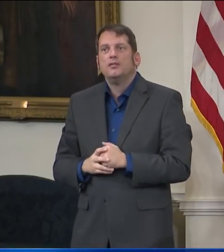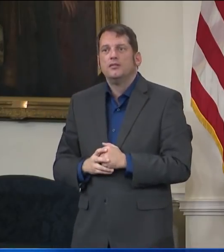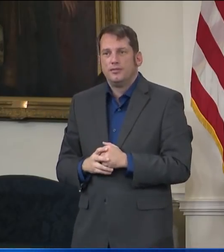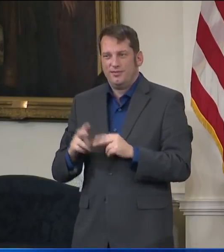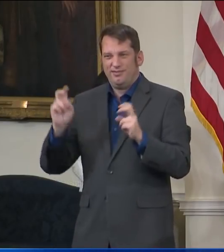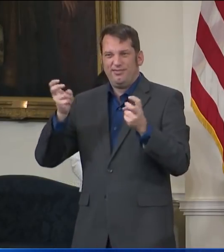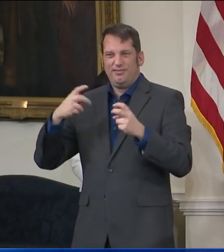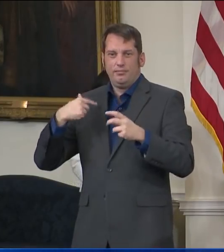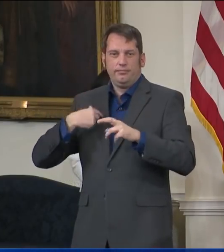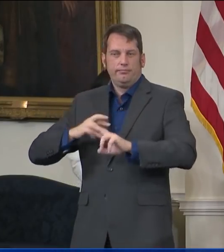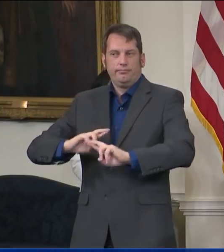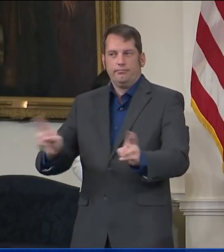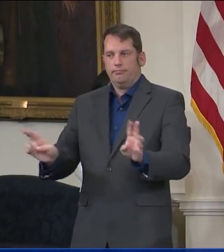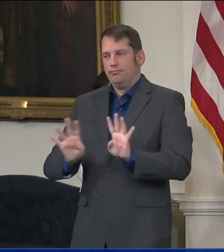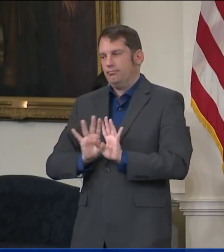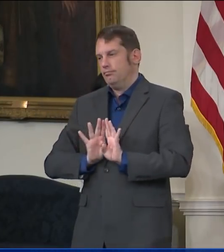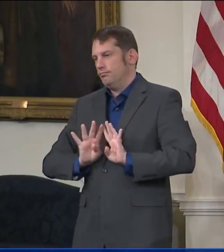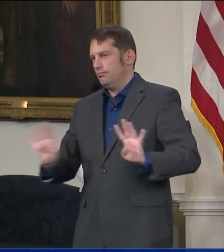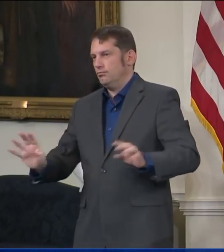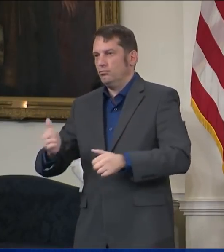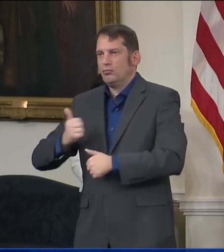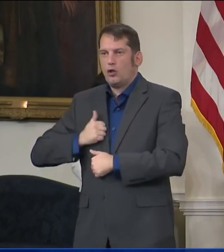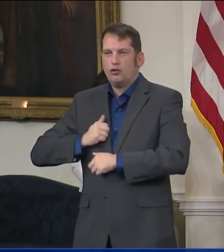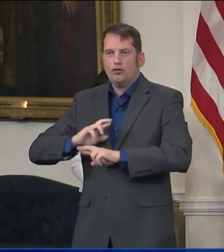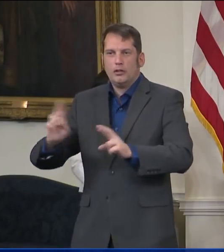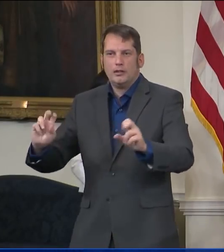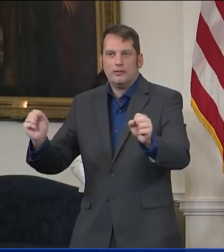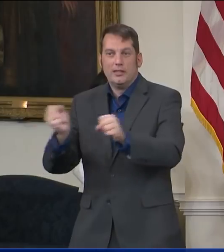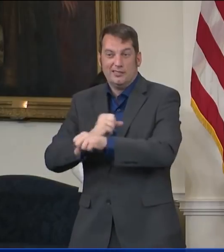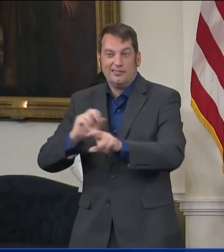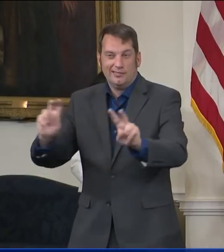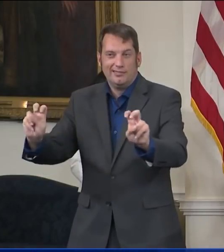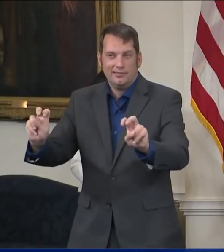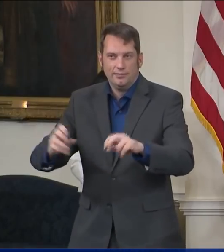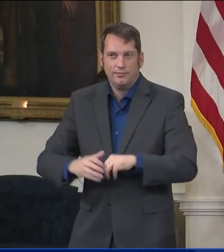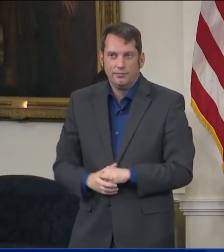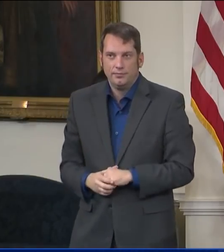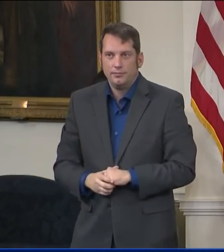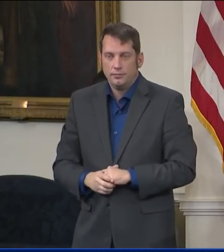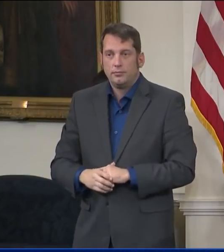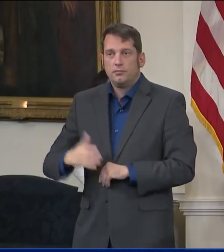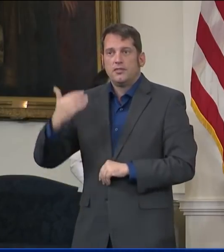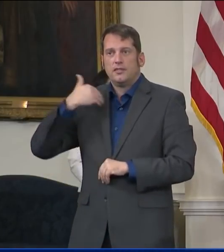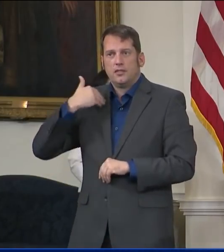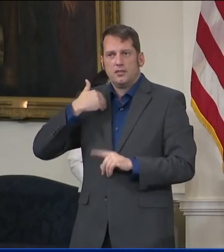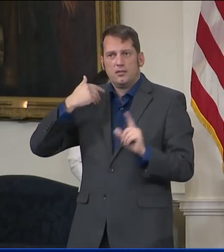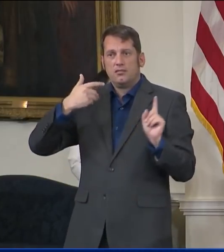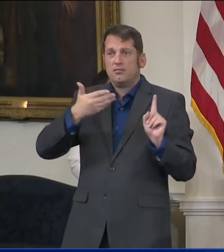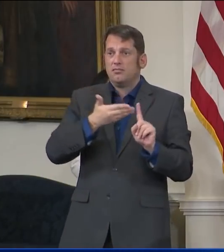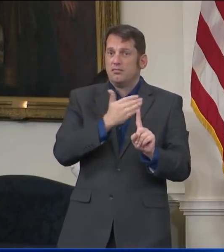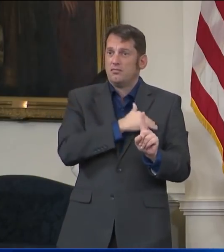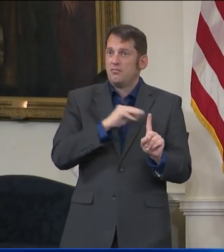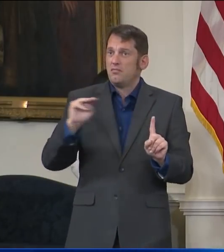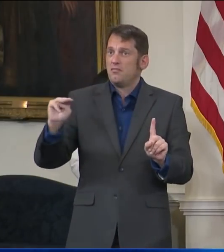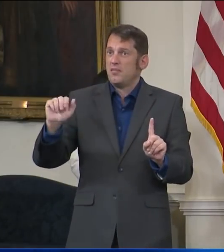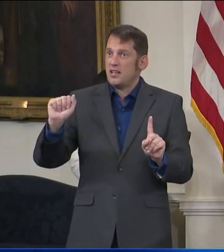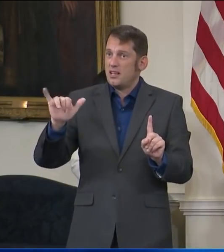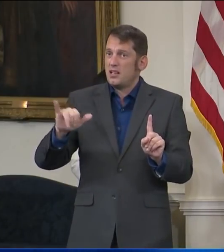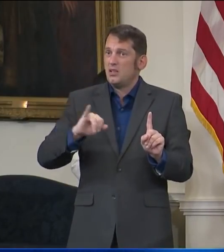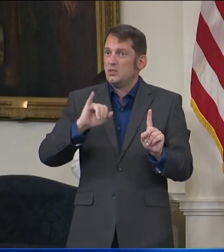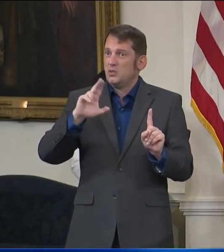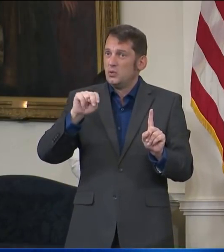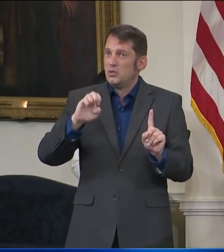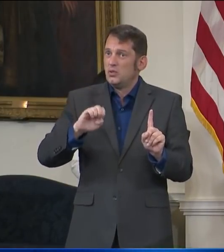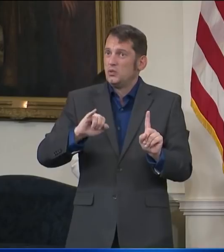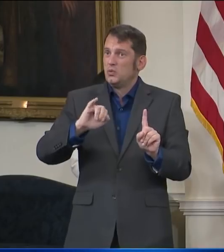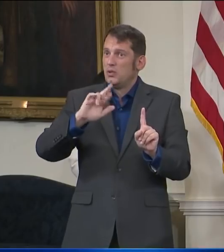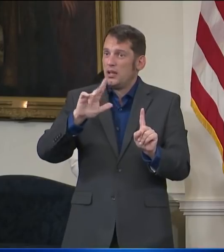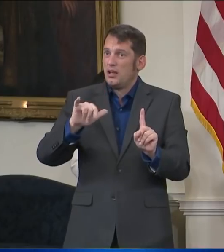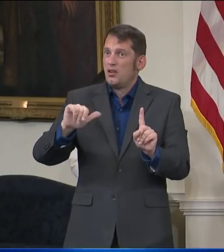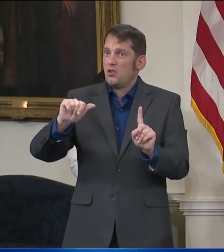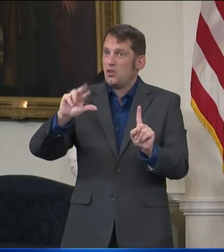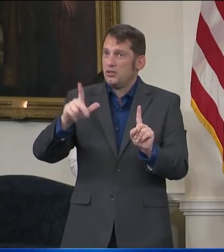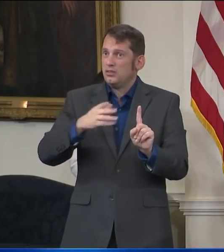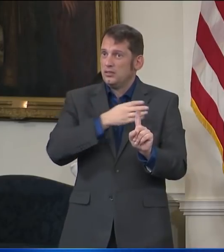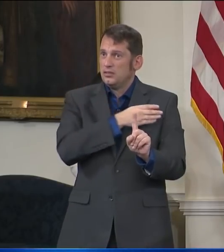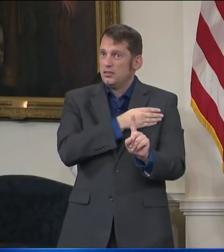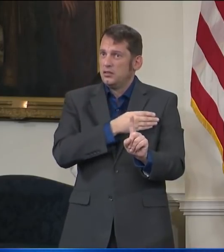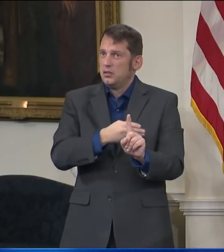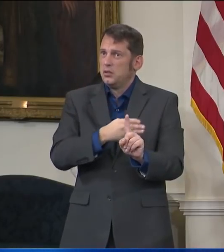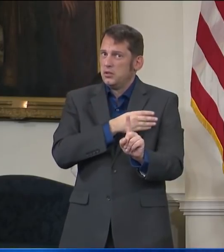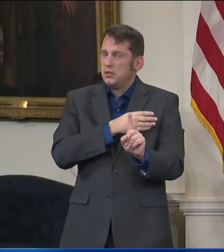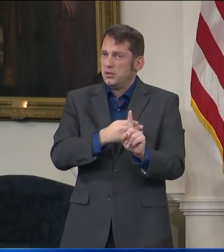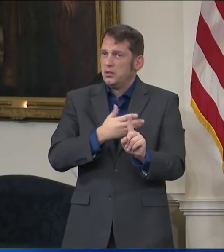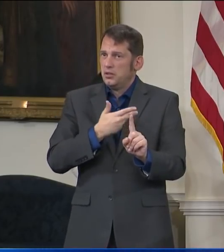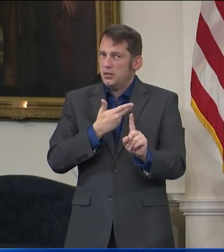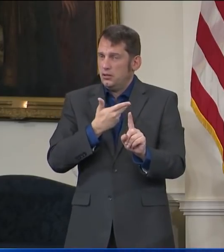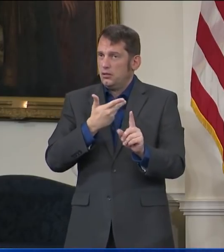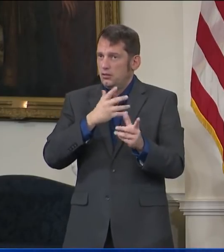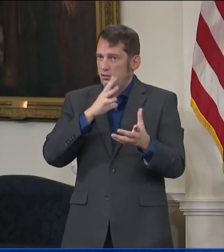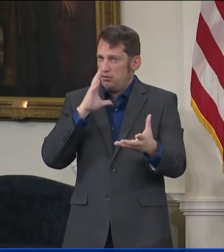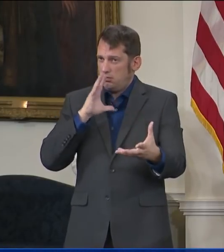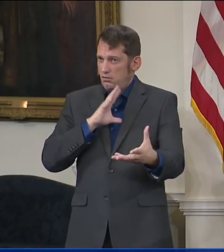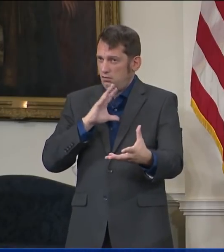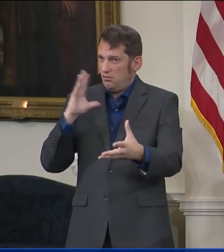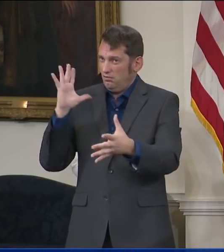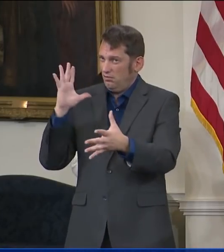WE’RE IN A BETTER POSITION TO FIGHT BACK AND SO YOU KNOW, WHAT WAS WHAT WE THOUGHT WAS THE BEST ADVICE IN MARCH OR APRIL OR JUNE OR JULY OR AUGUST AND SEPTEMBER IS DIFFERENT FROM THE ADVICE.